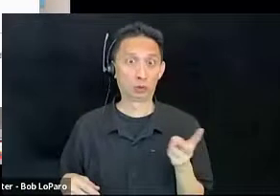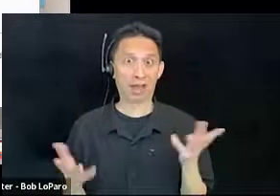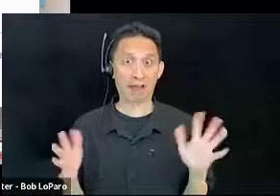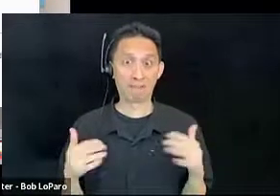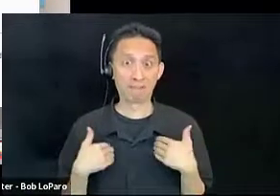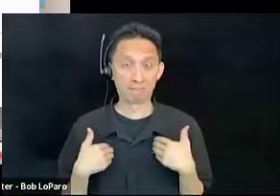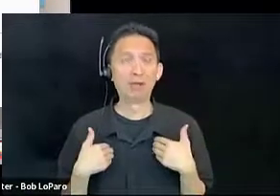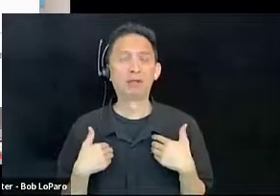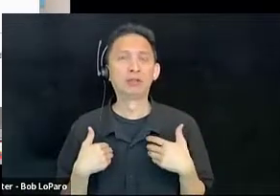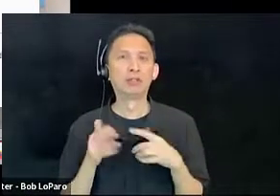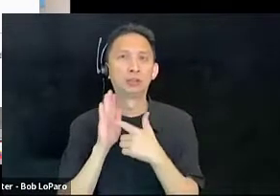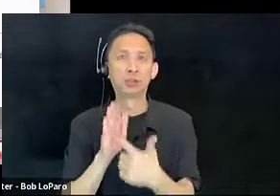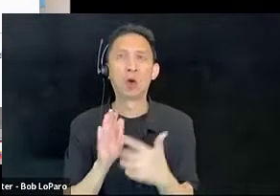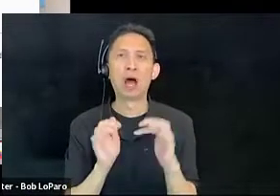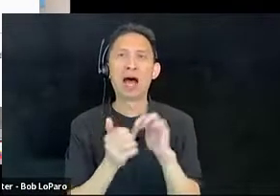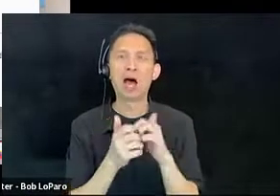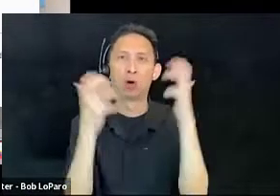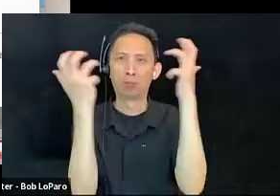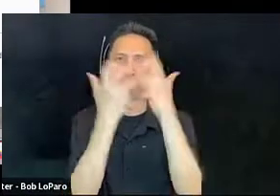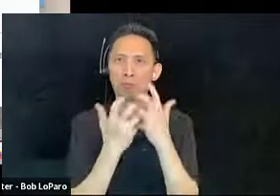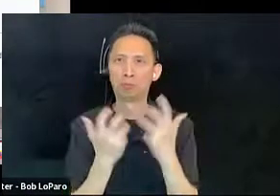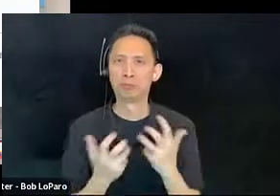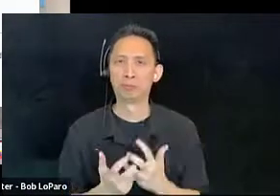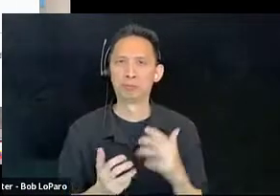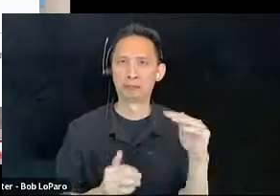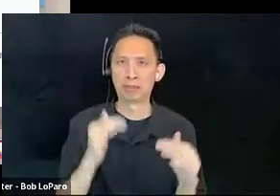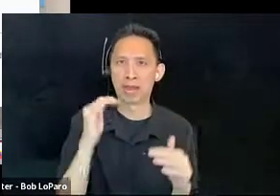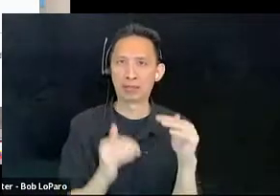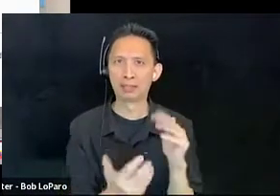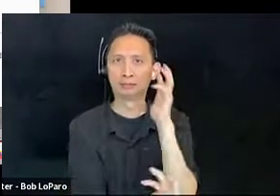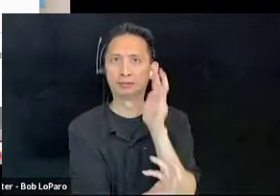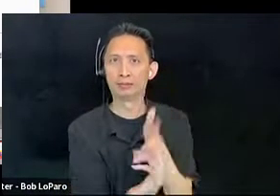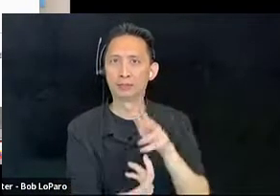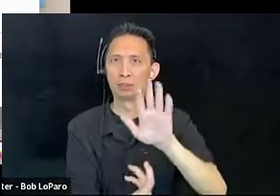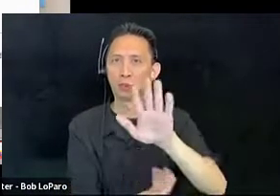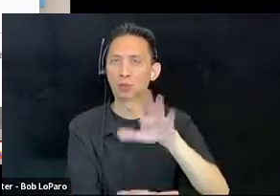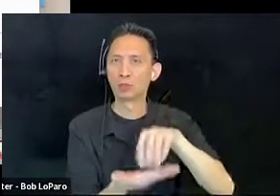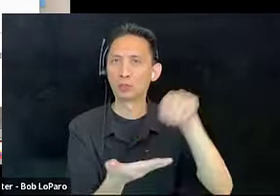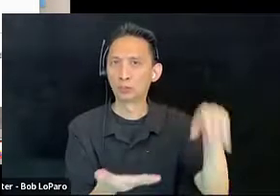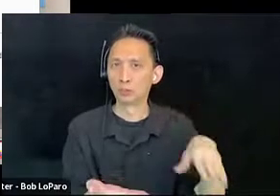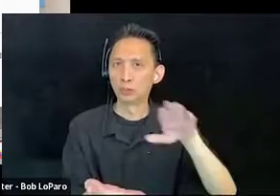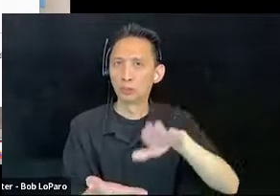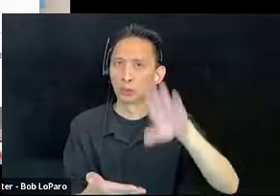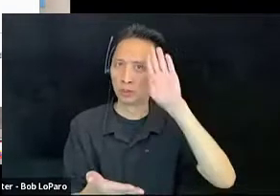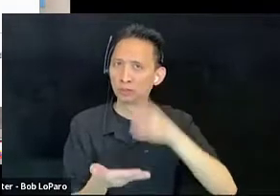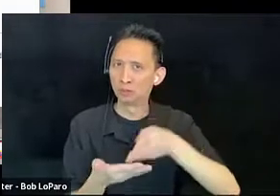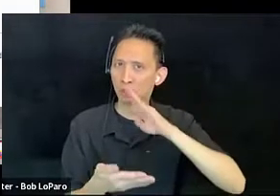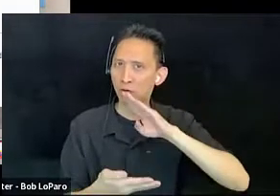So, you'll recognize some of these things here, even like some little screenshots of slides that I've talked you through today.